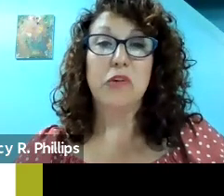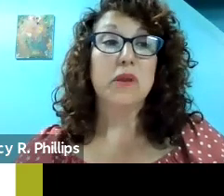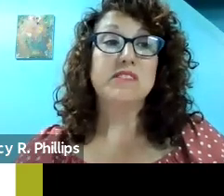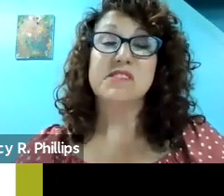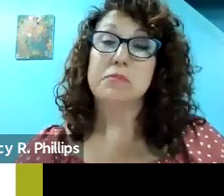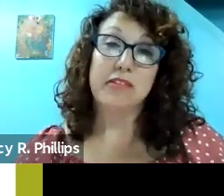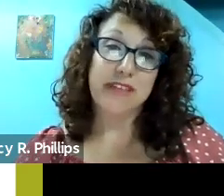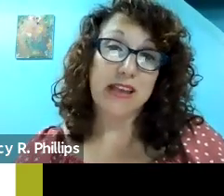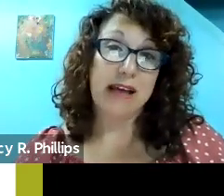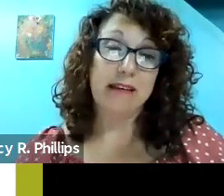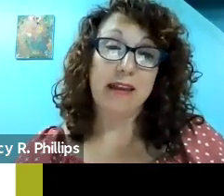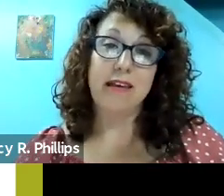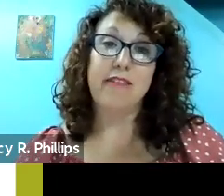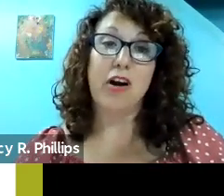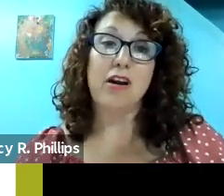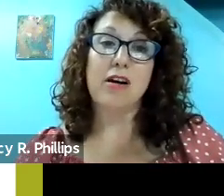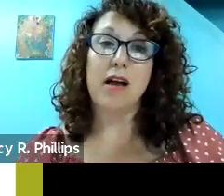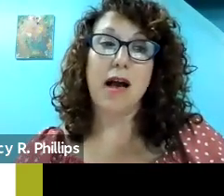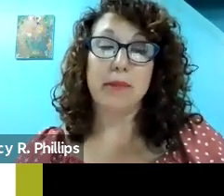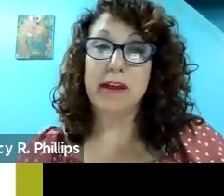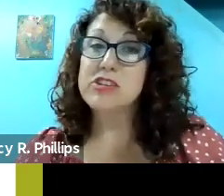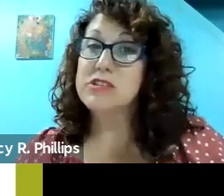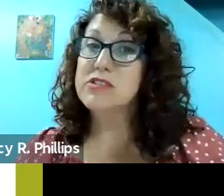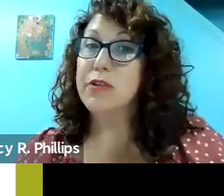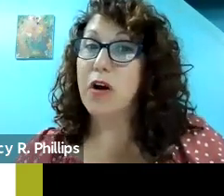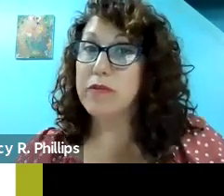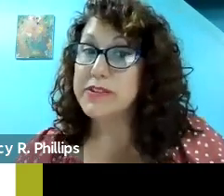if you need support filling out any of our applications for our